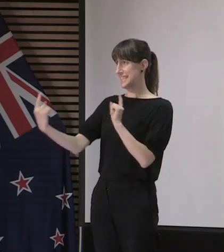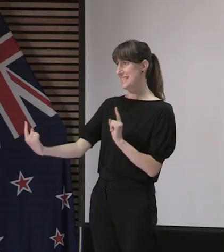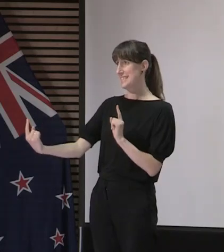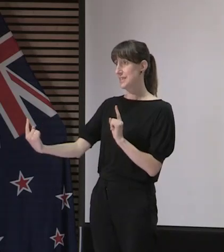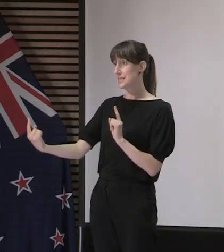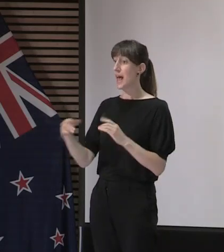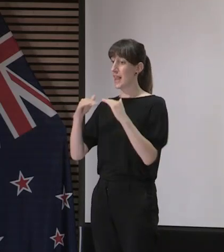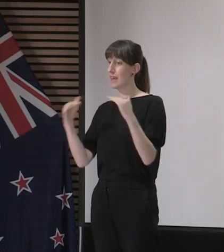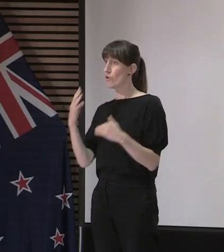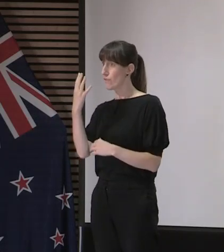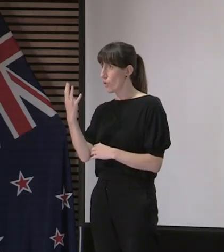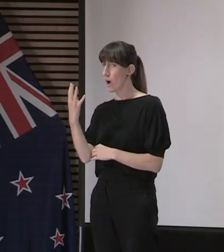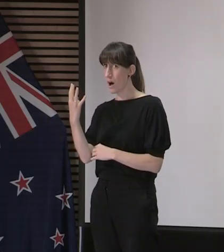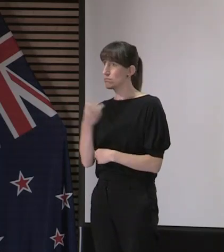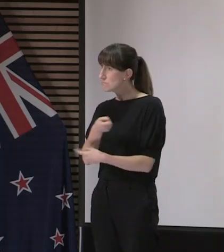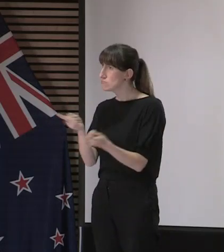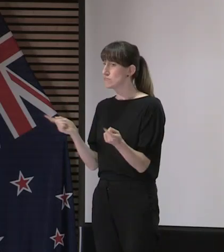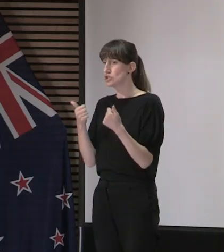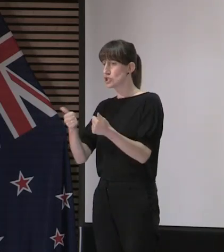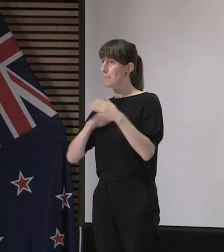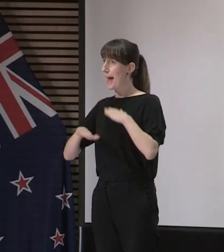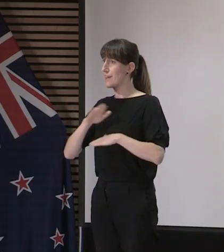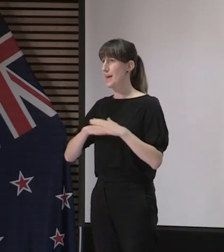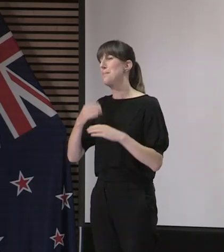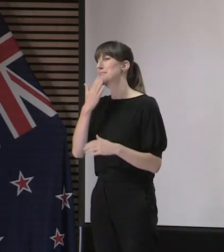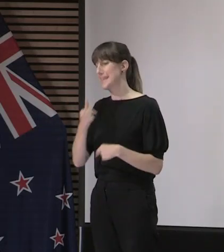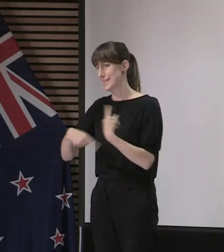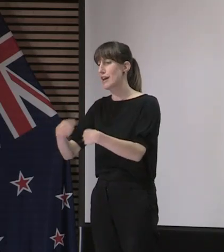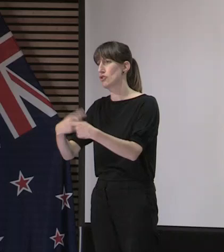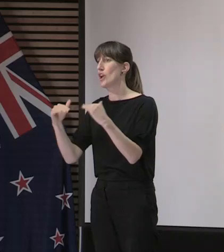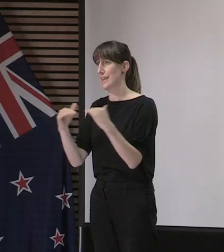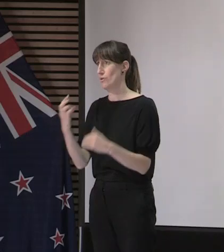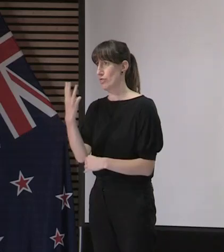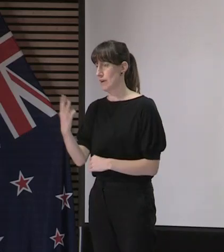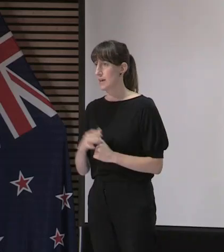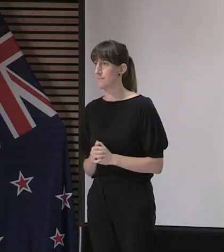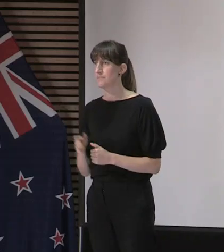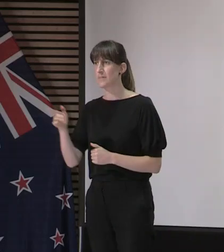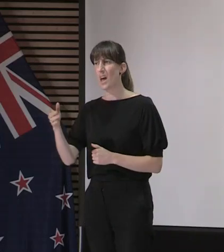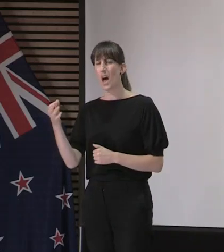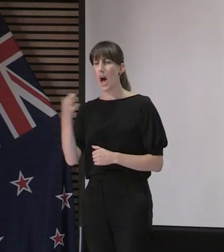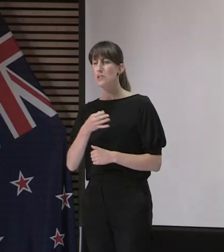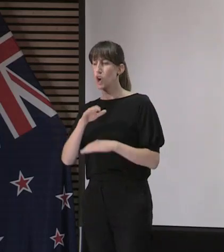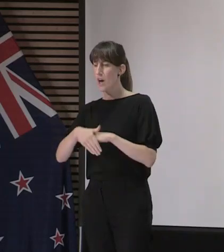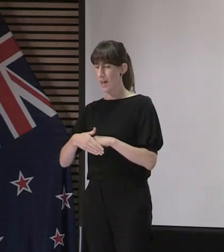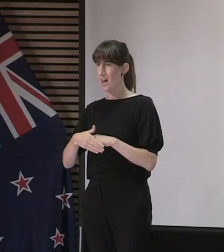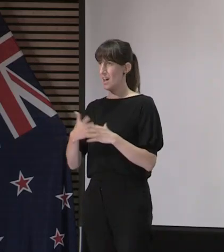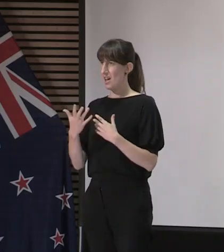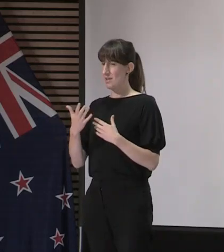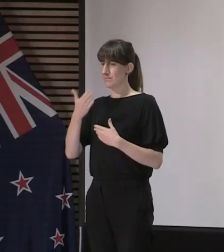reiterate that message to people. We've got used to doing it during Alert Level 4 and it's imperative to